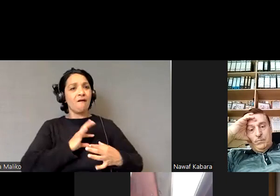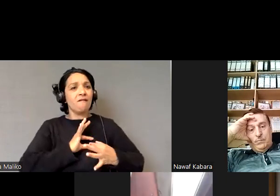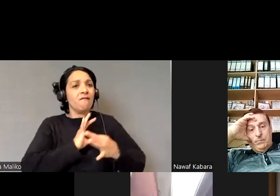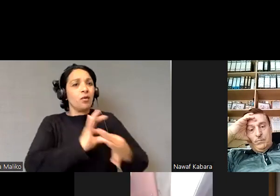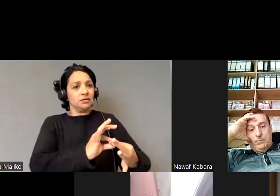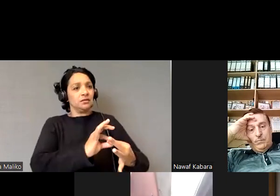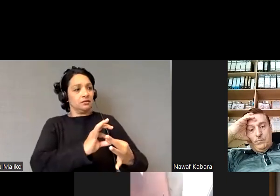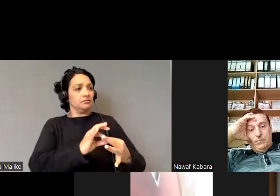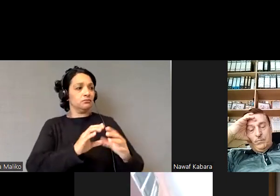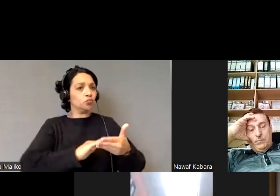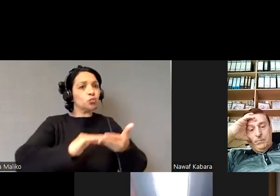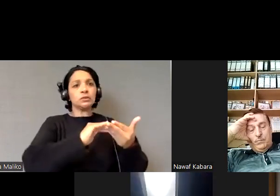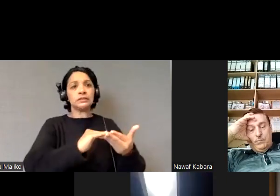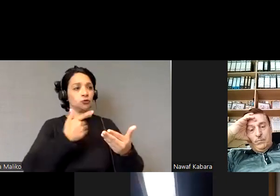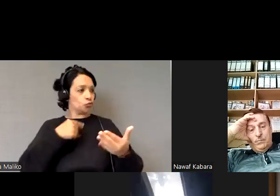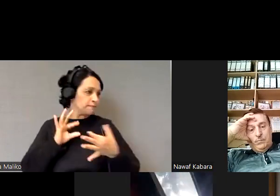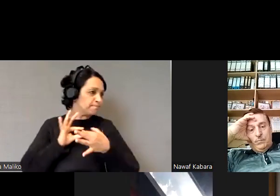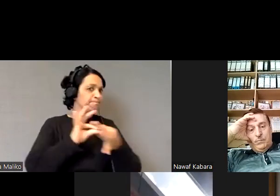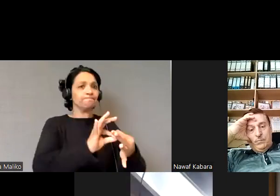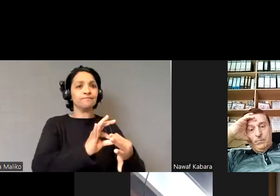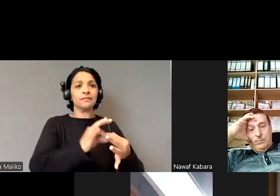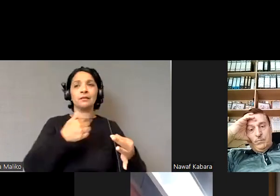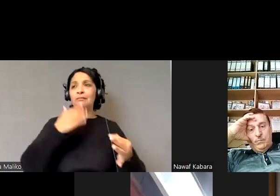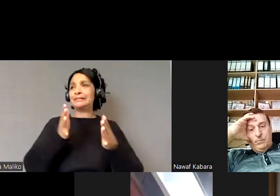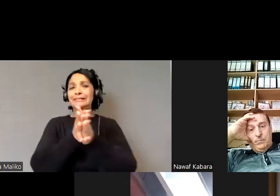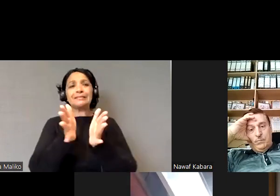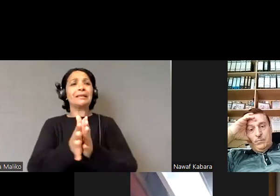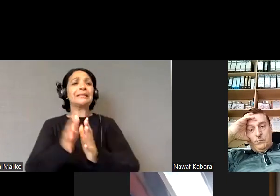We have to go ask, explain what people's problems are, what needs to be done.